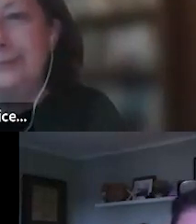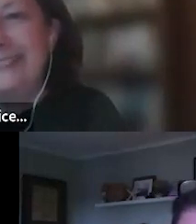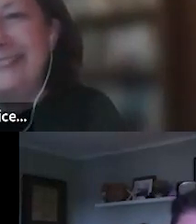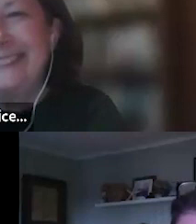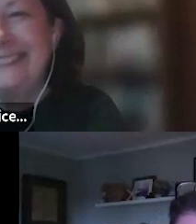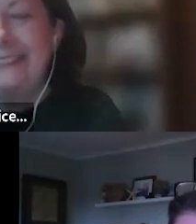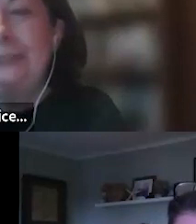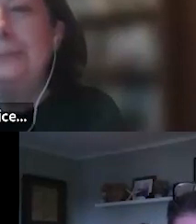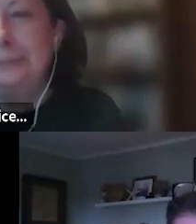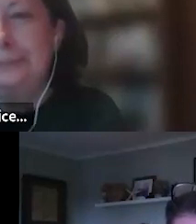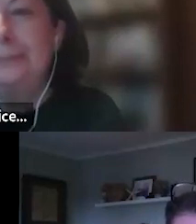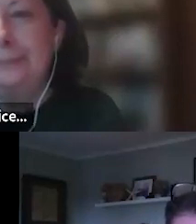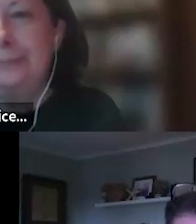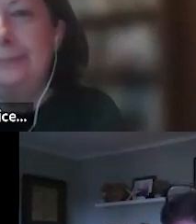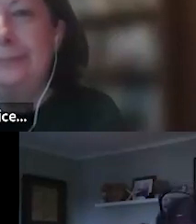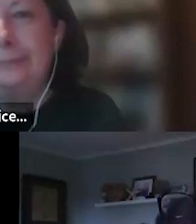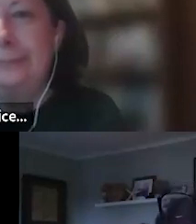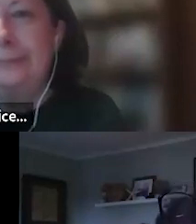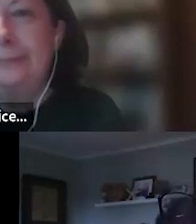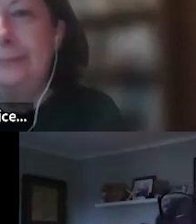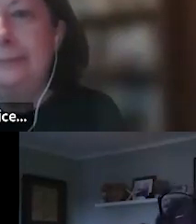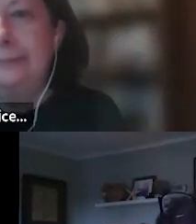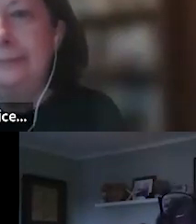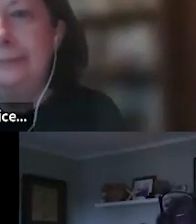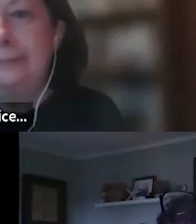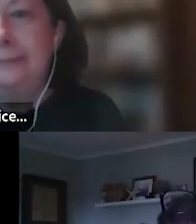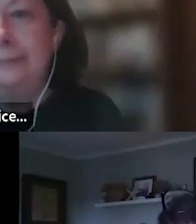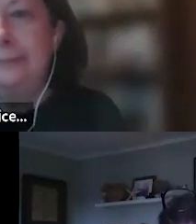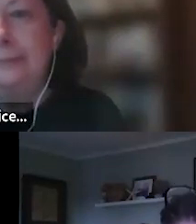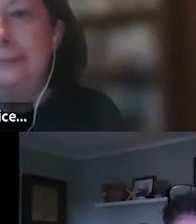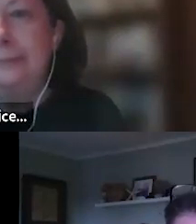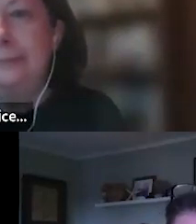So people are really looking forward to digging into that and learning more about this population.